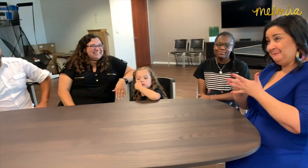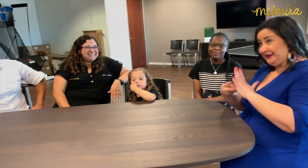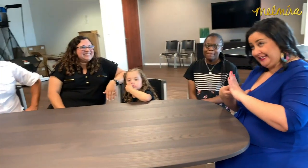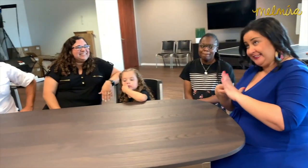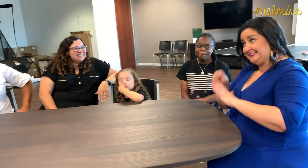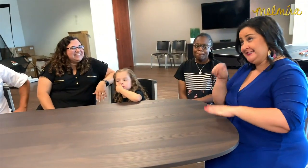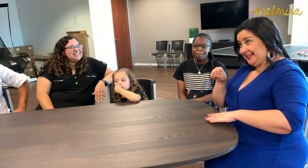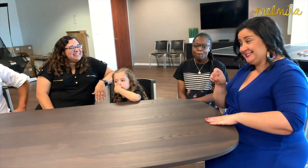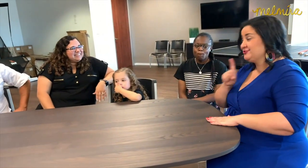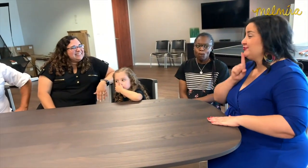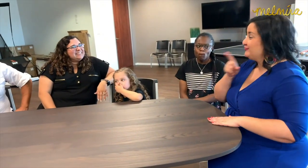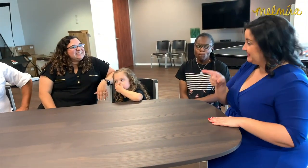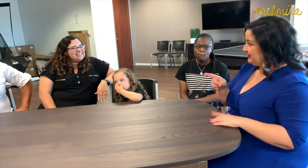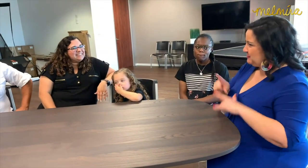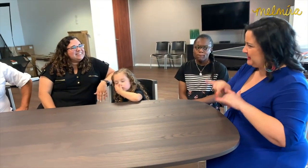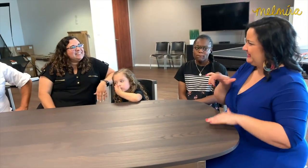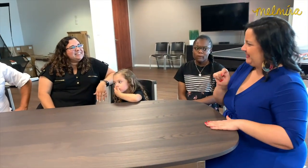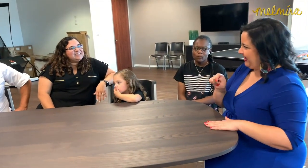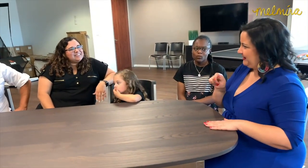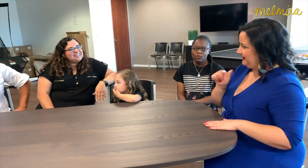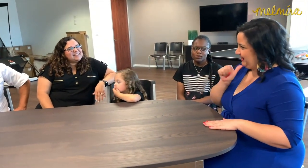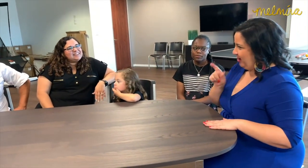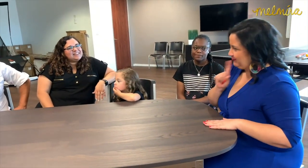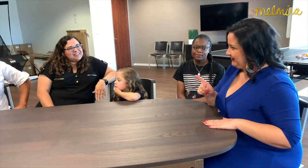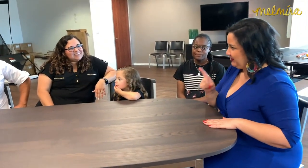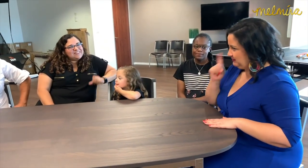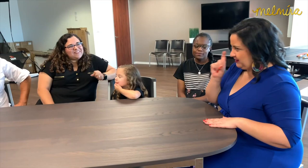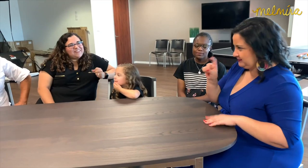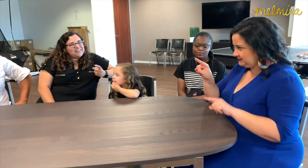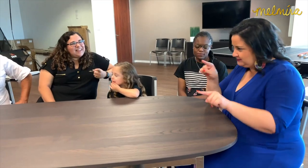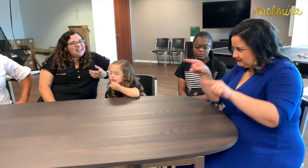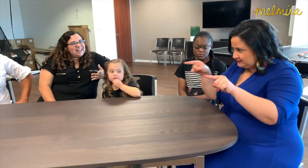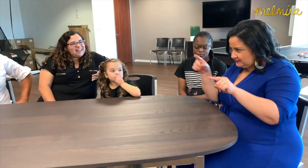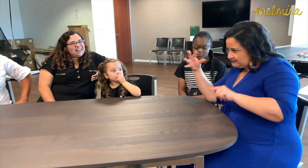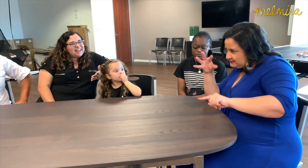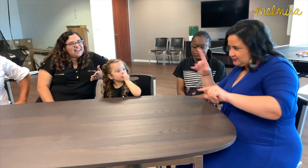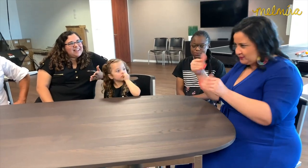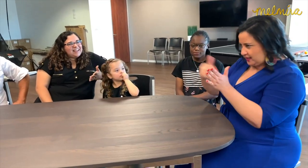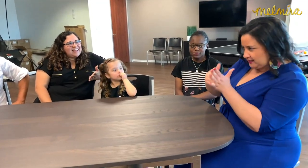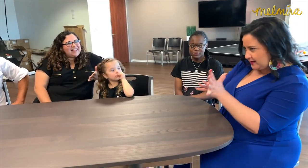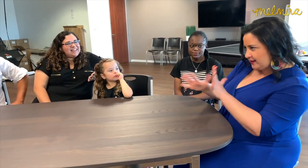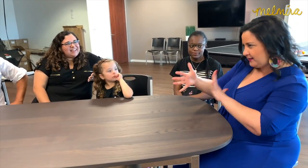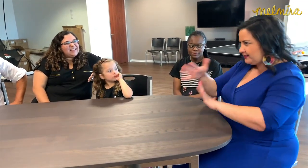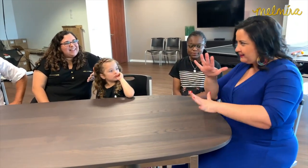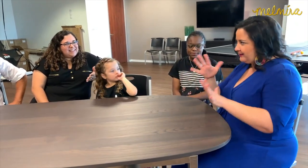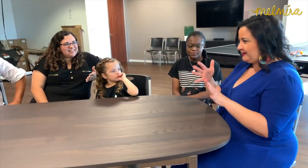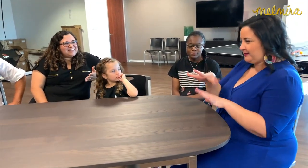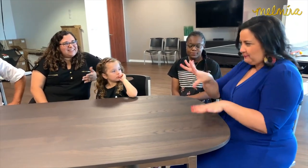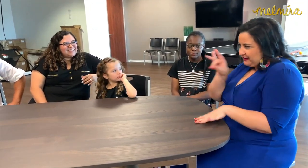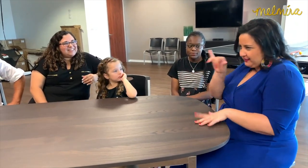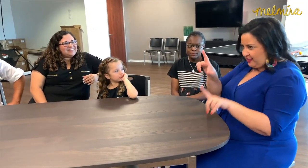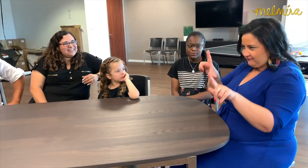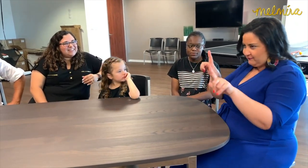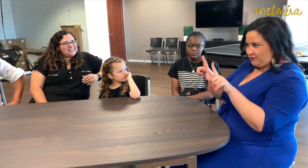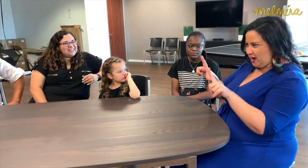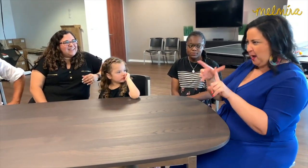It's a reality TV show, but yet, it's not a reality show because they're telling you what to do over and over, and they decided on the specific frames of you